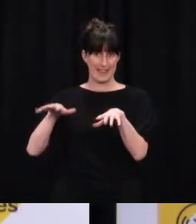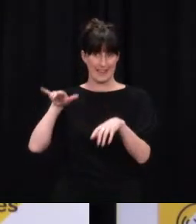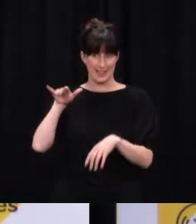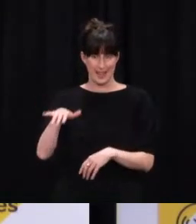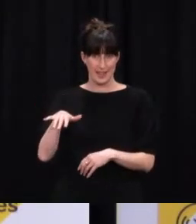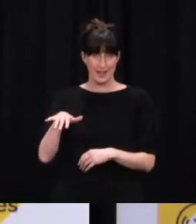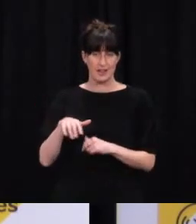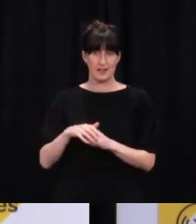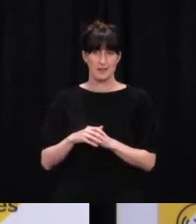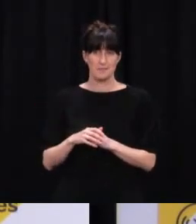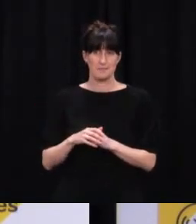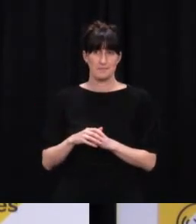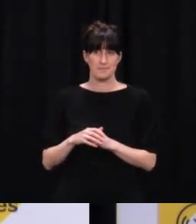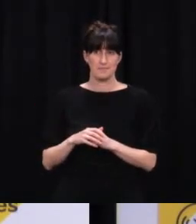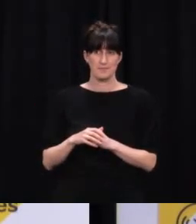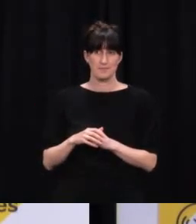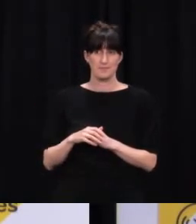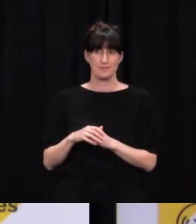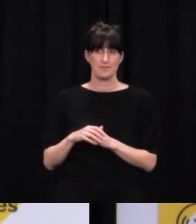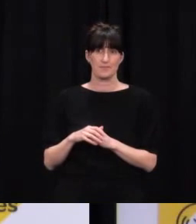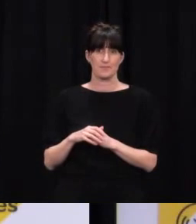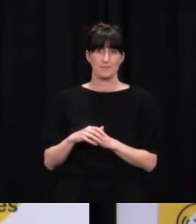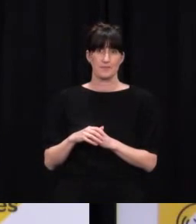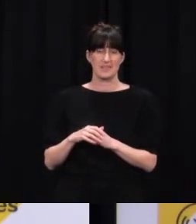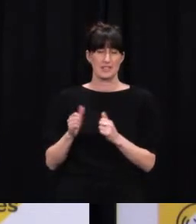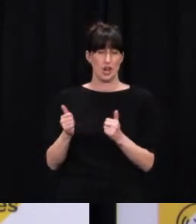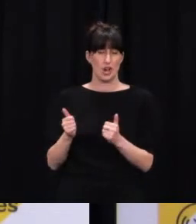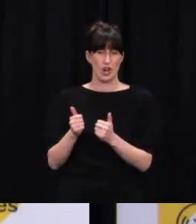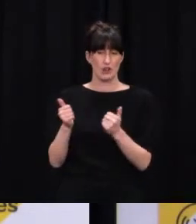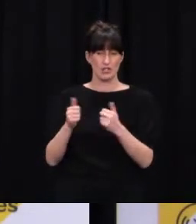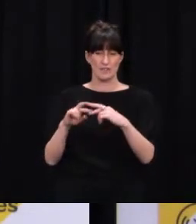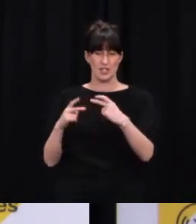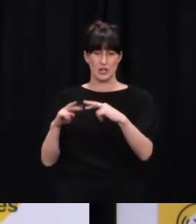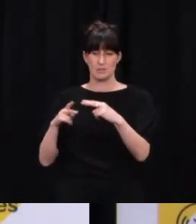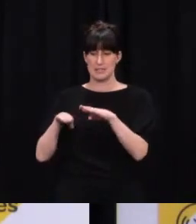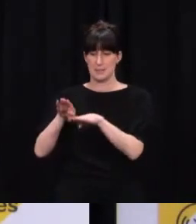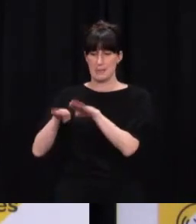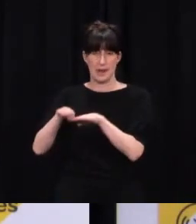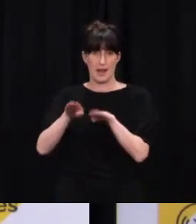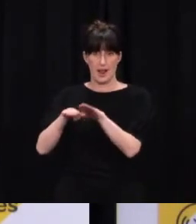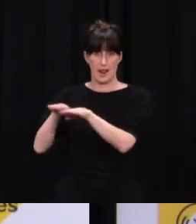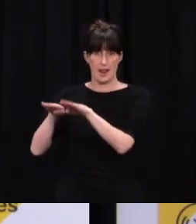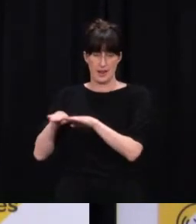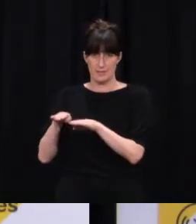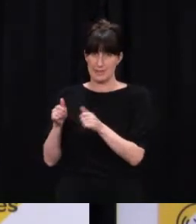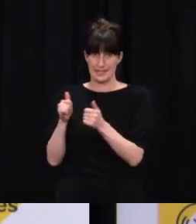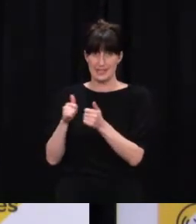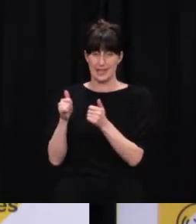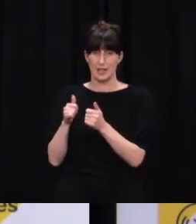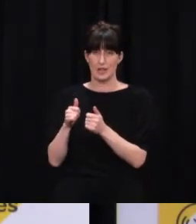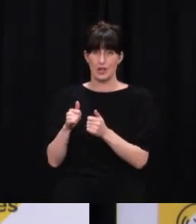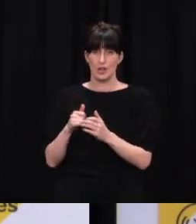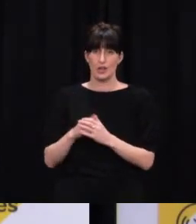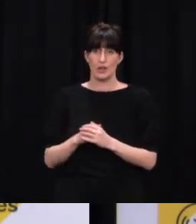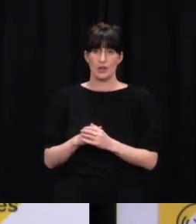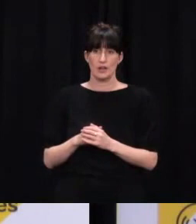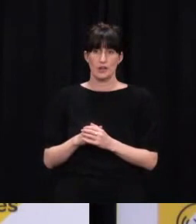because there are a large number of cases in NSW, there